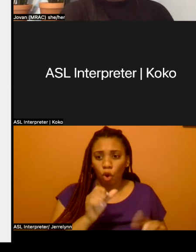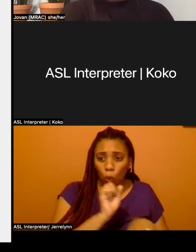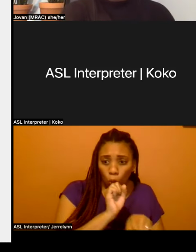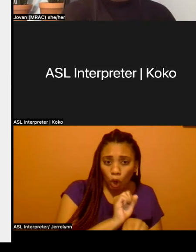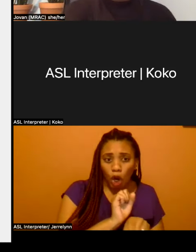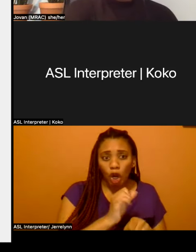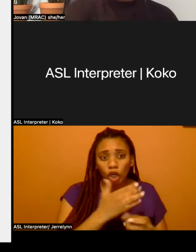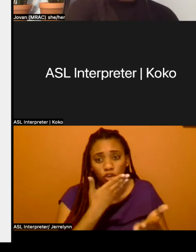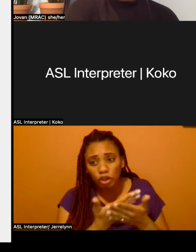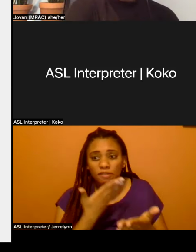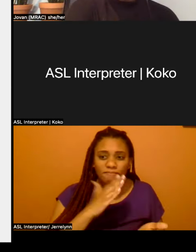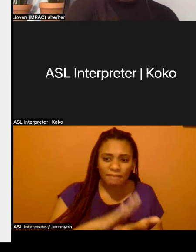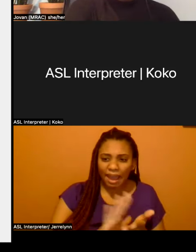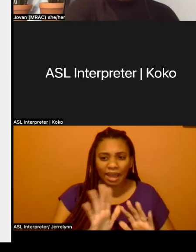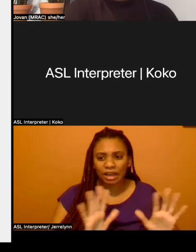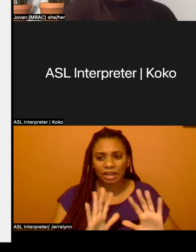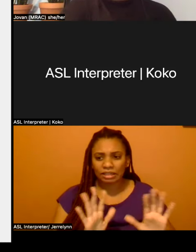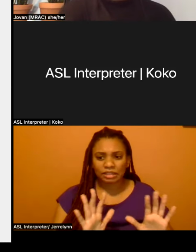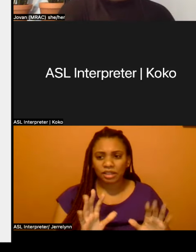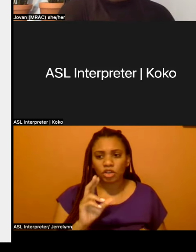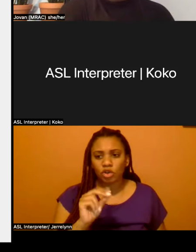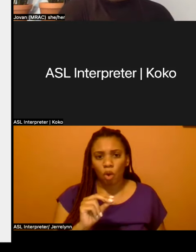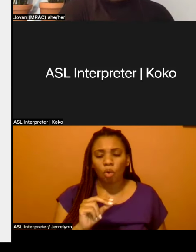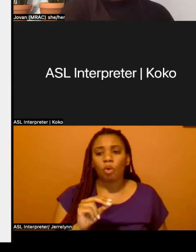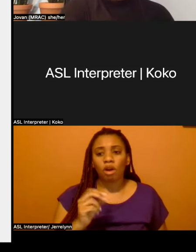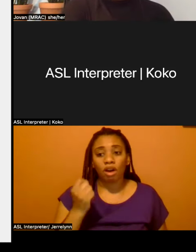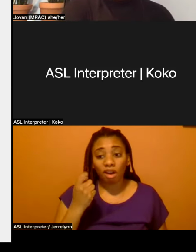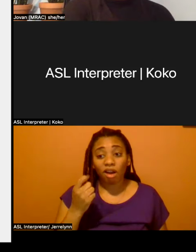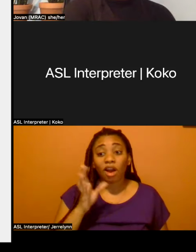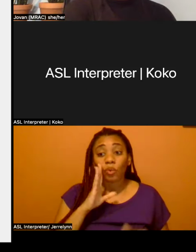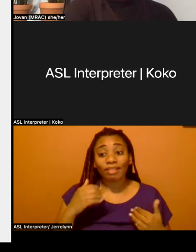in any way, shape, or form. There will be a panel of readers,